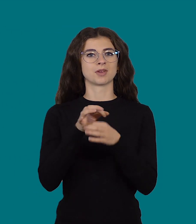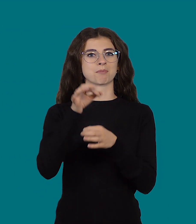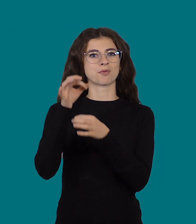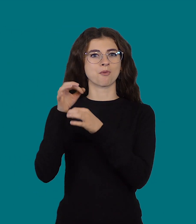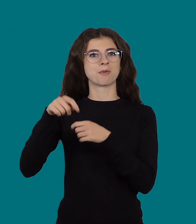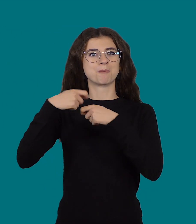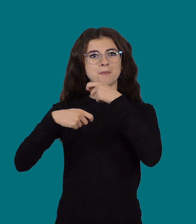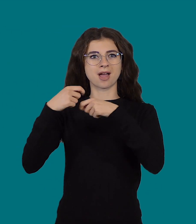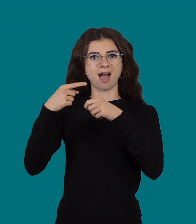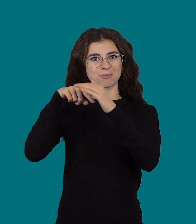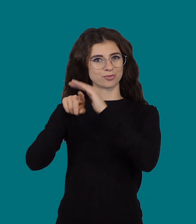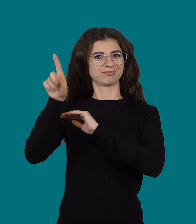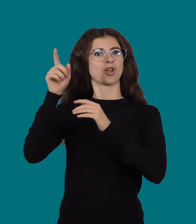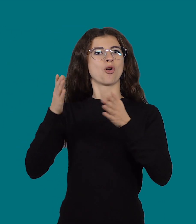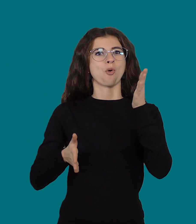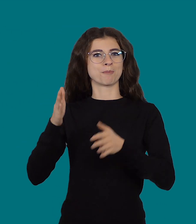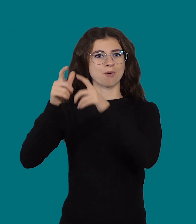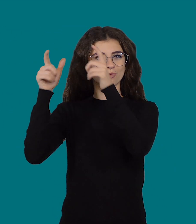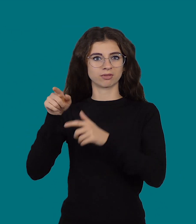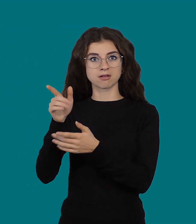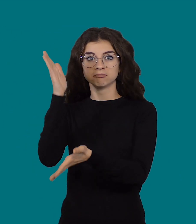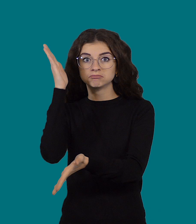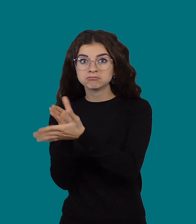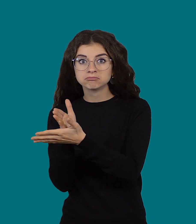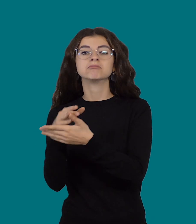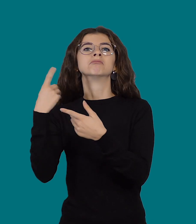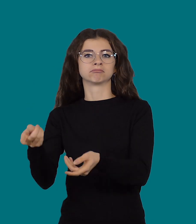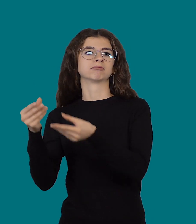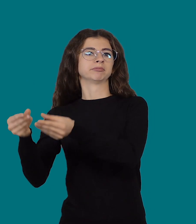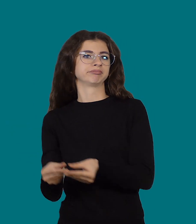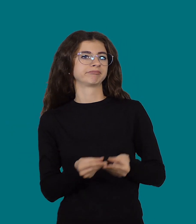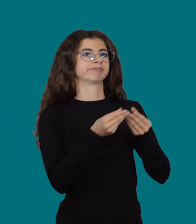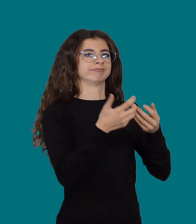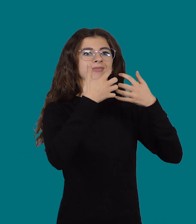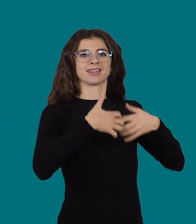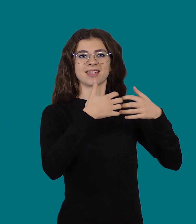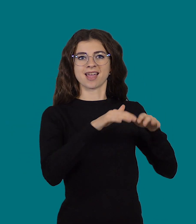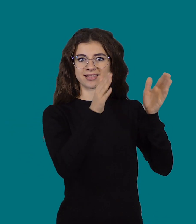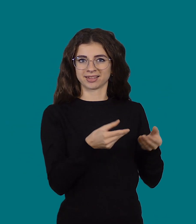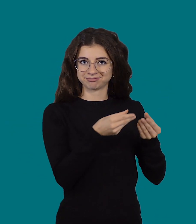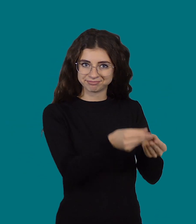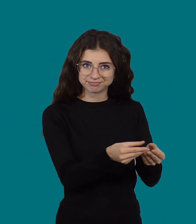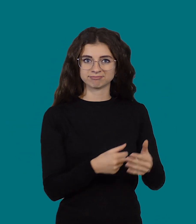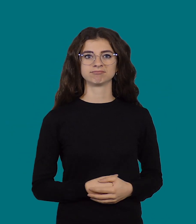When Irene has finished processing the samples on the robot, she takes the samples in the plate to a device.